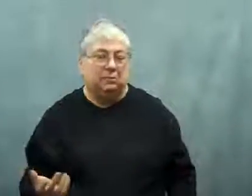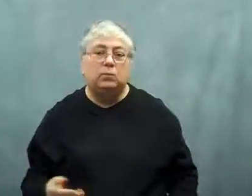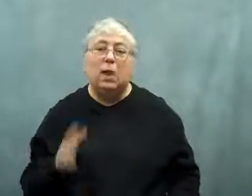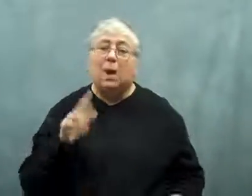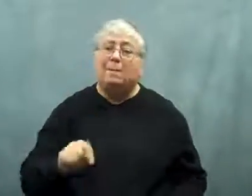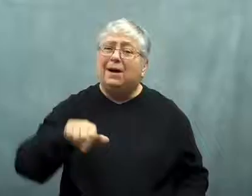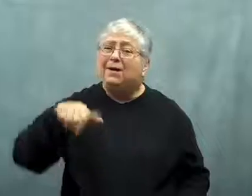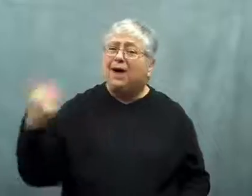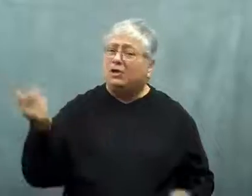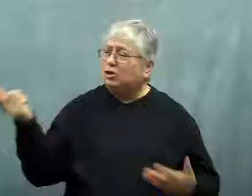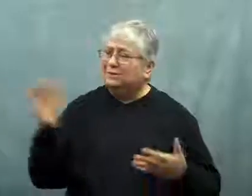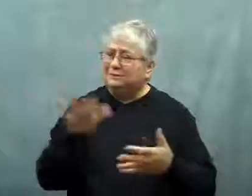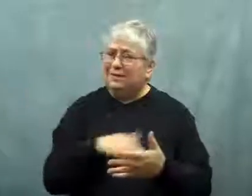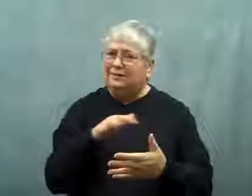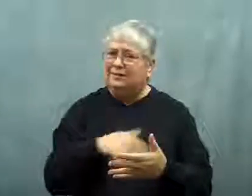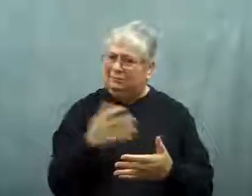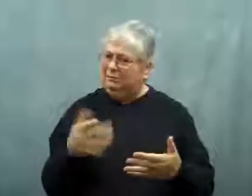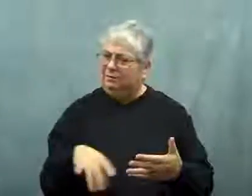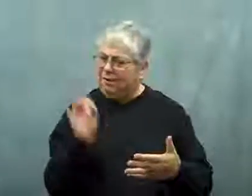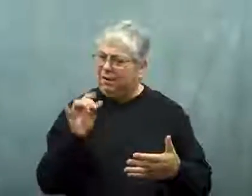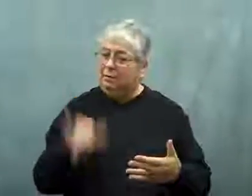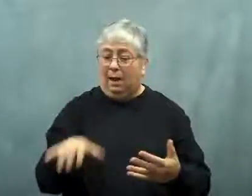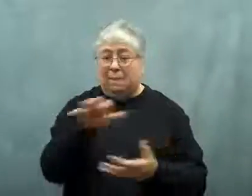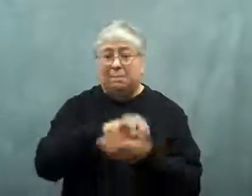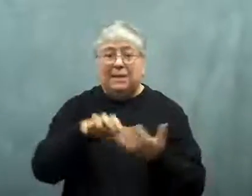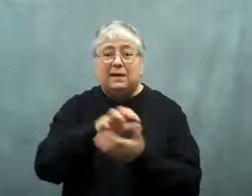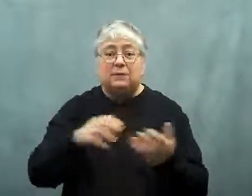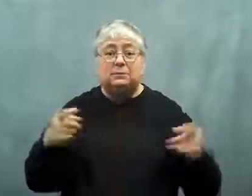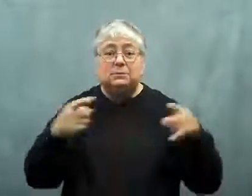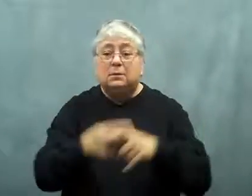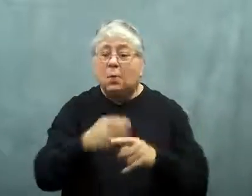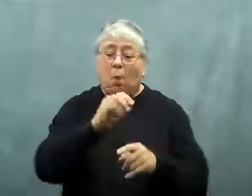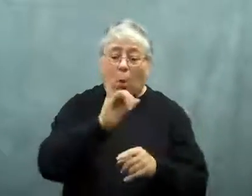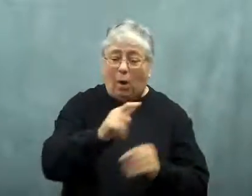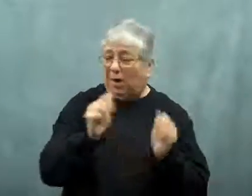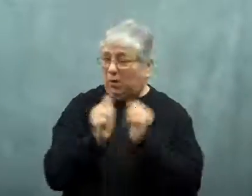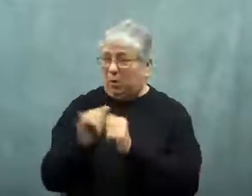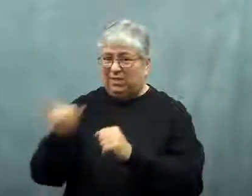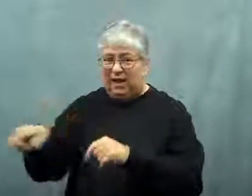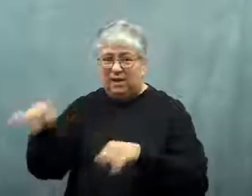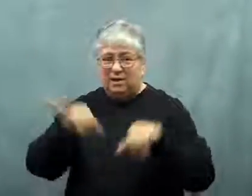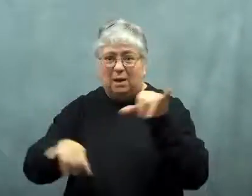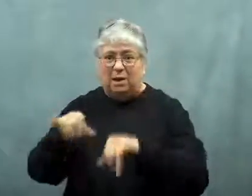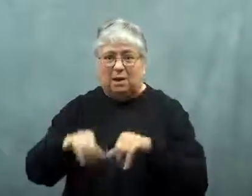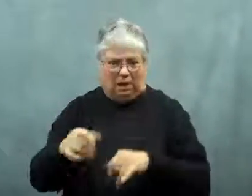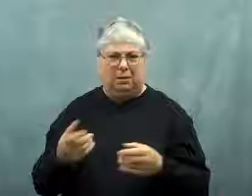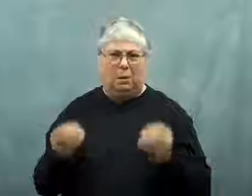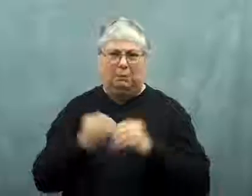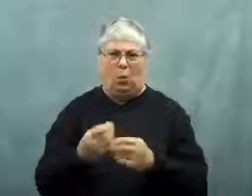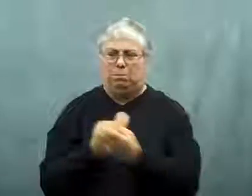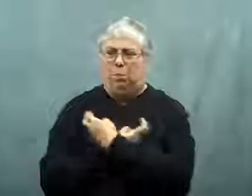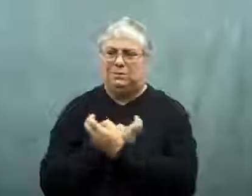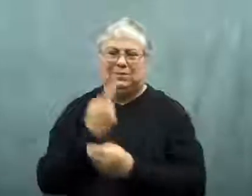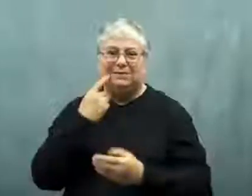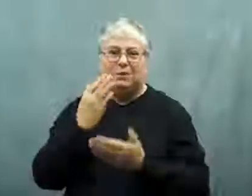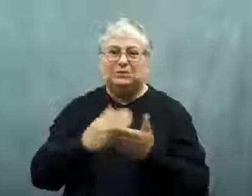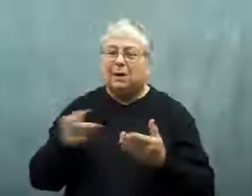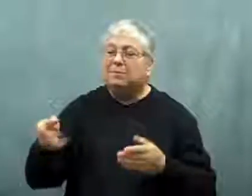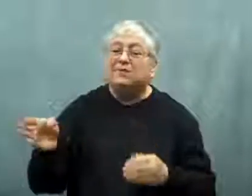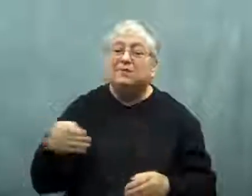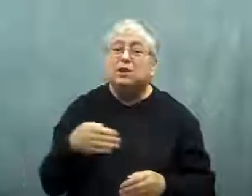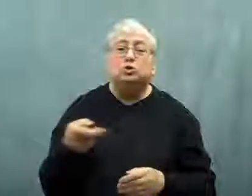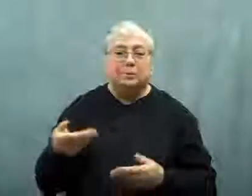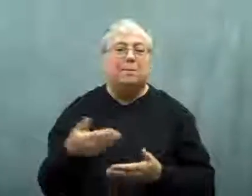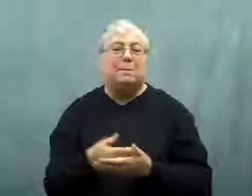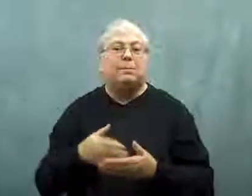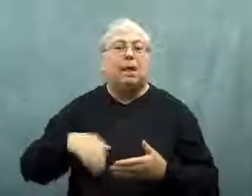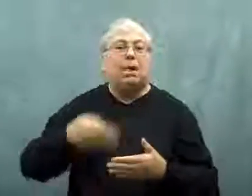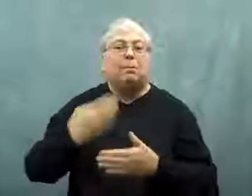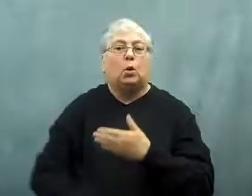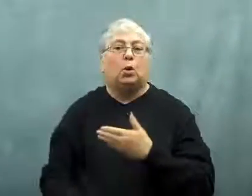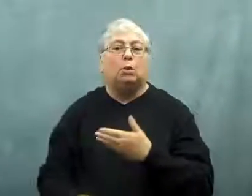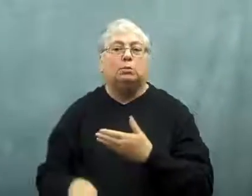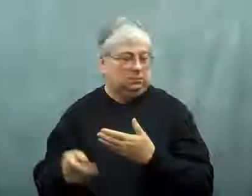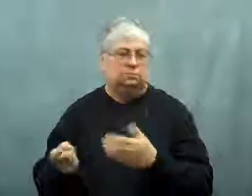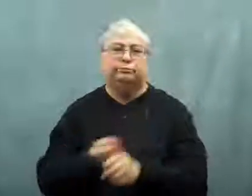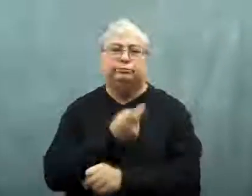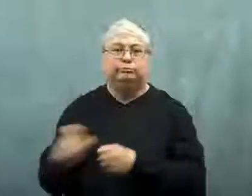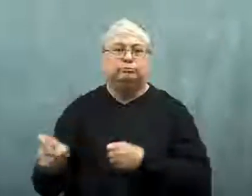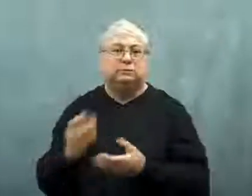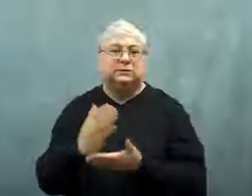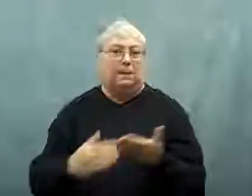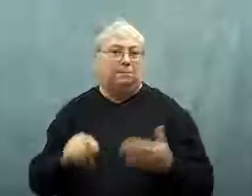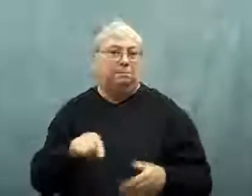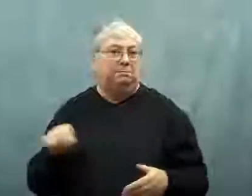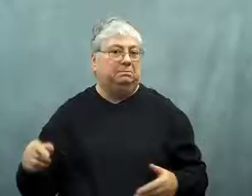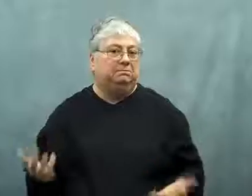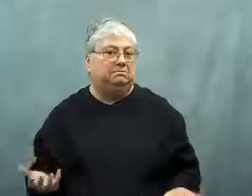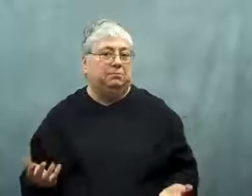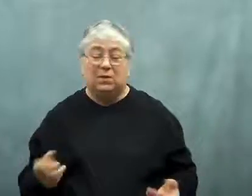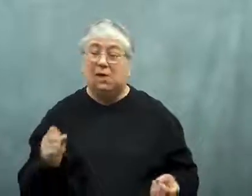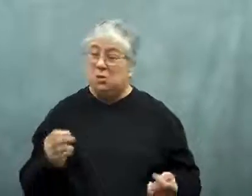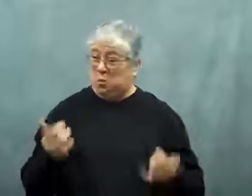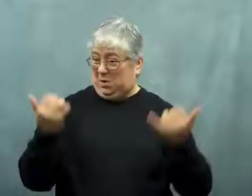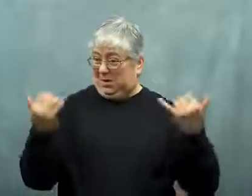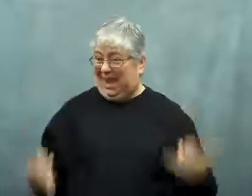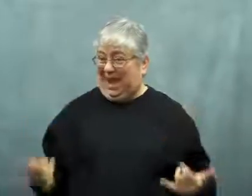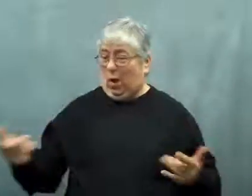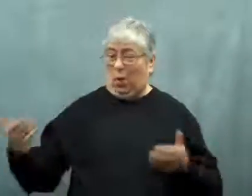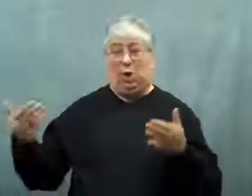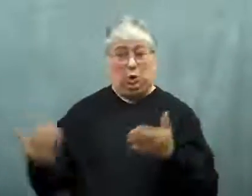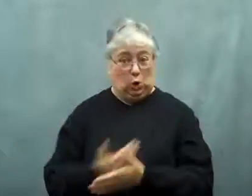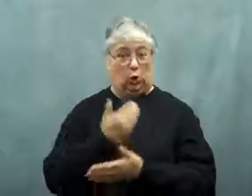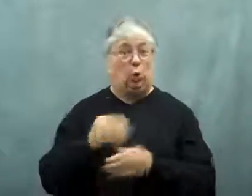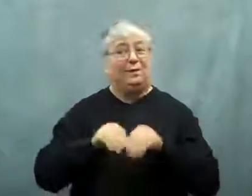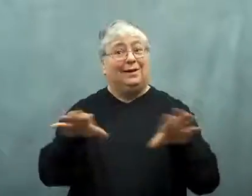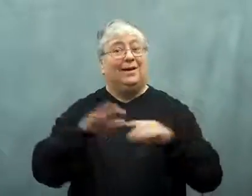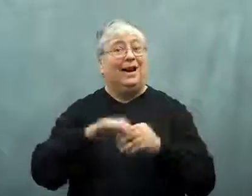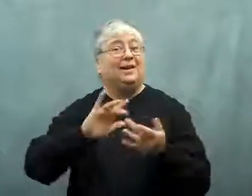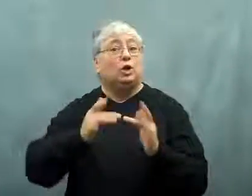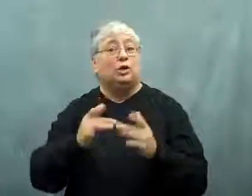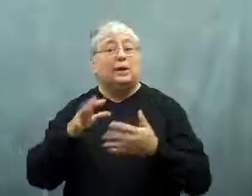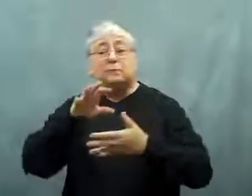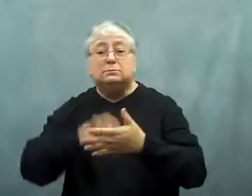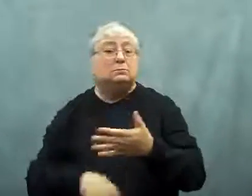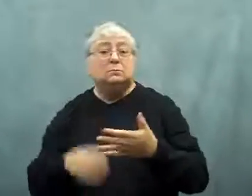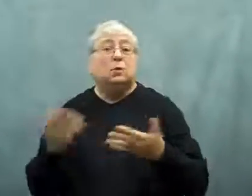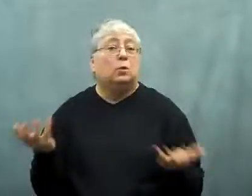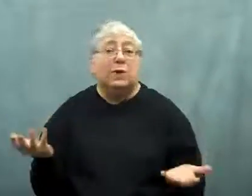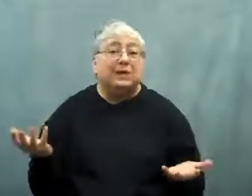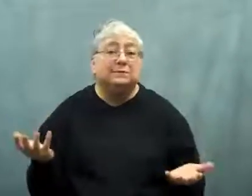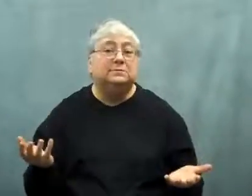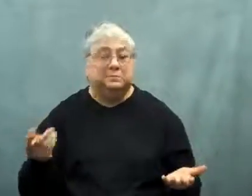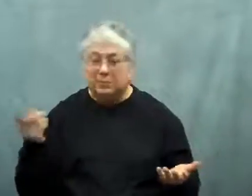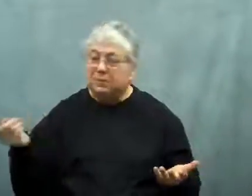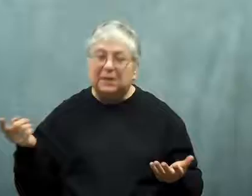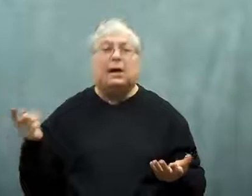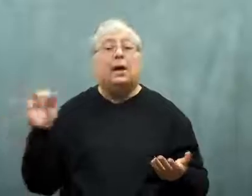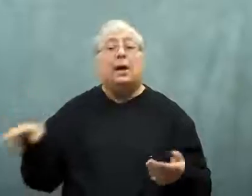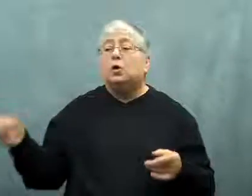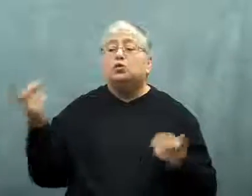However, other studies showed the combination was toxic to some fish embryos.